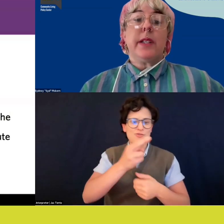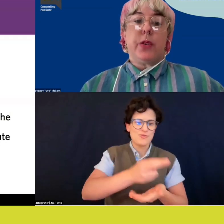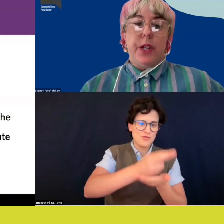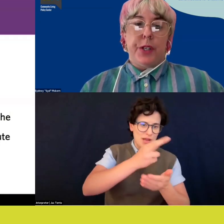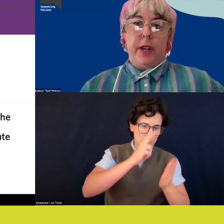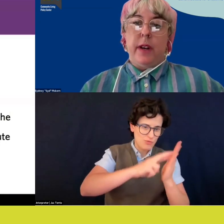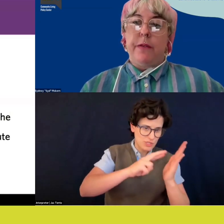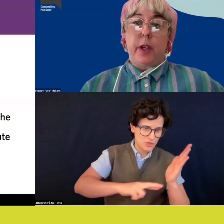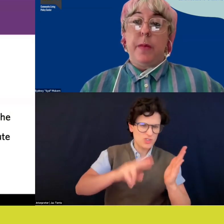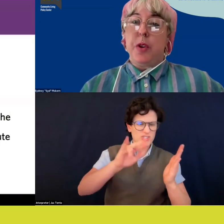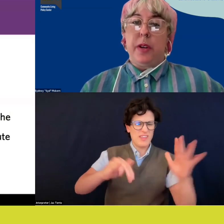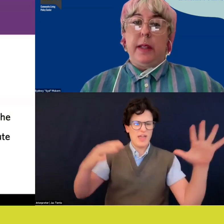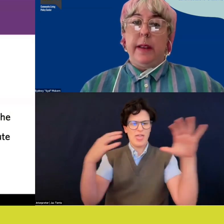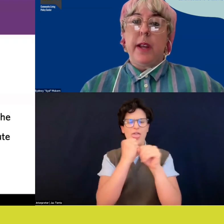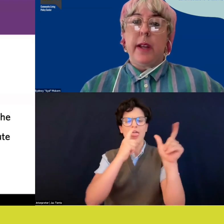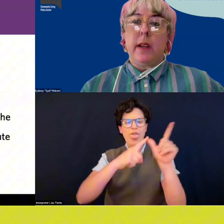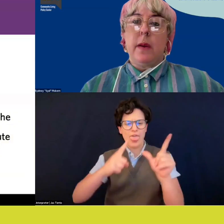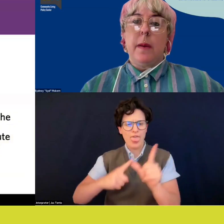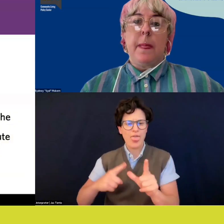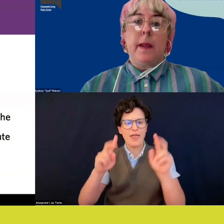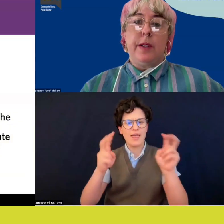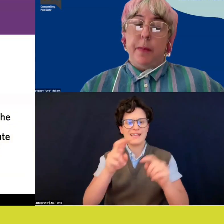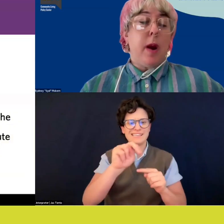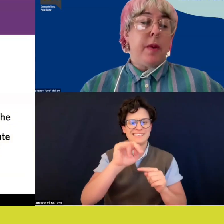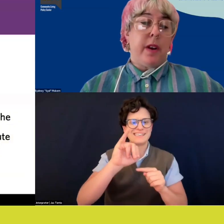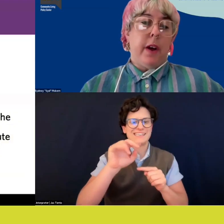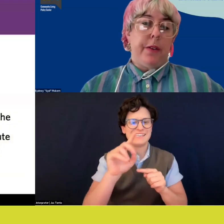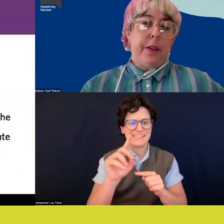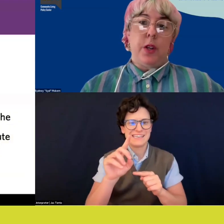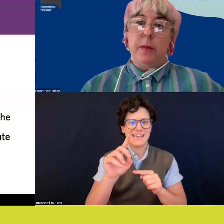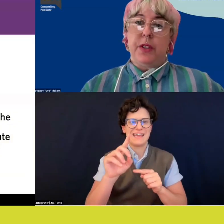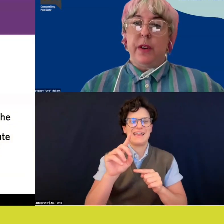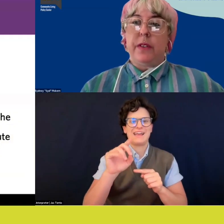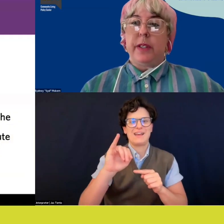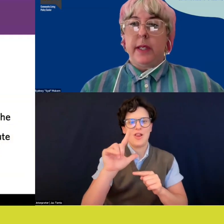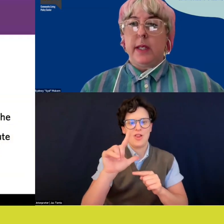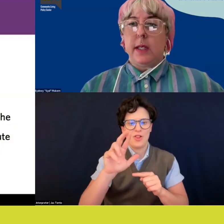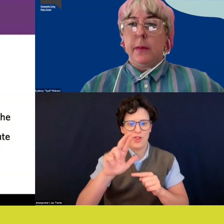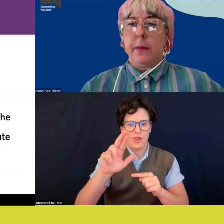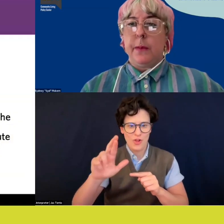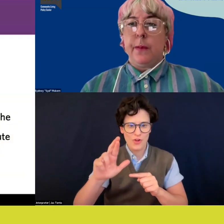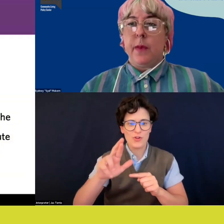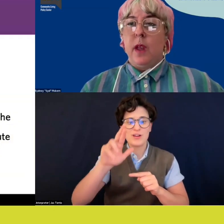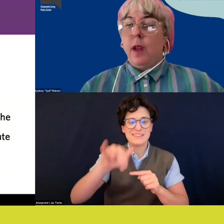Administration for Community Living, Department of Health and Human Services. The